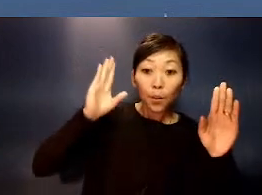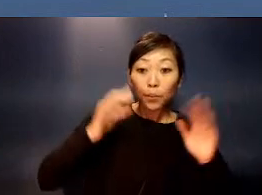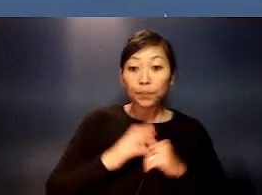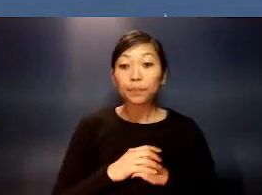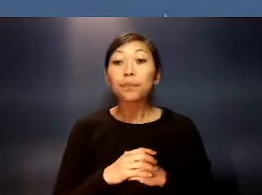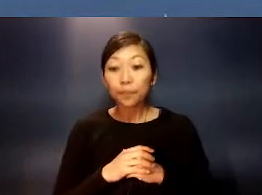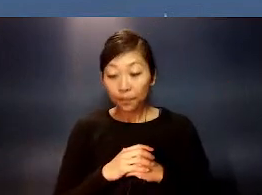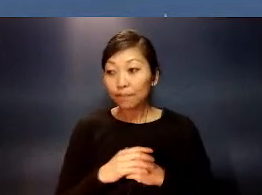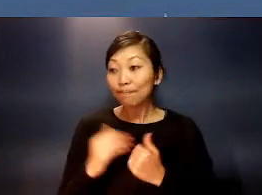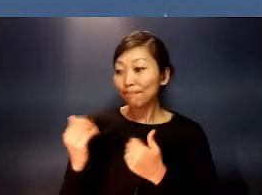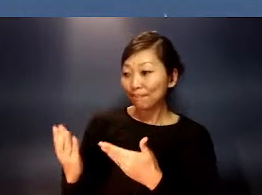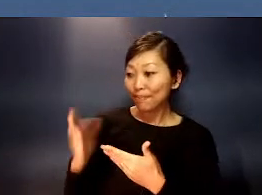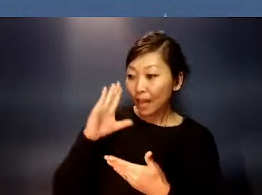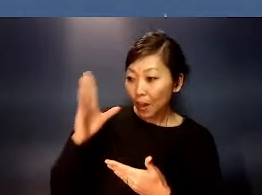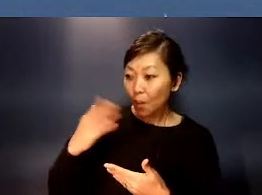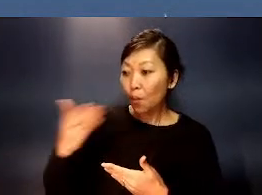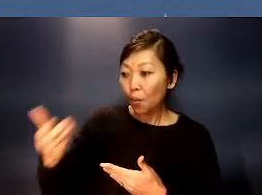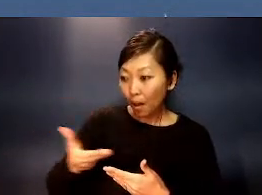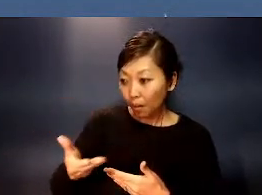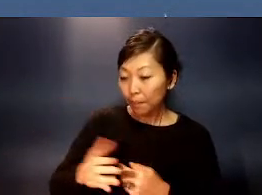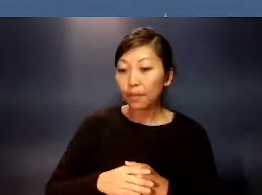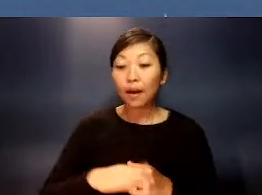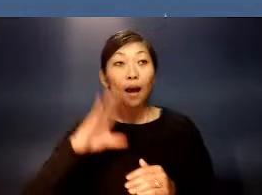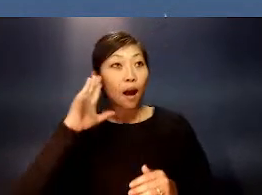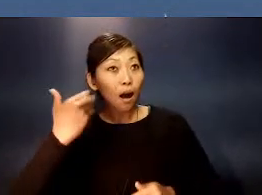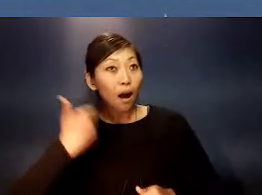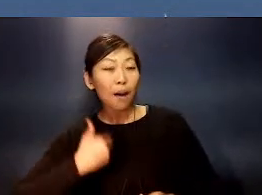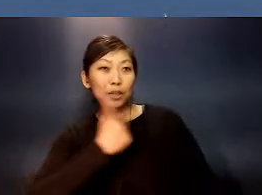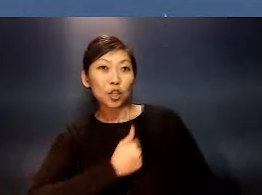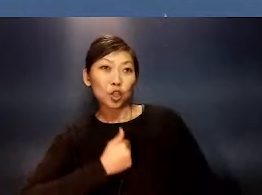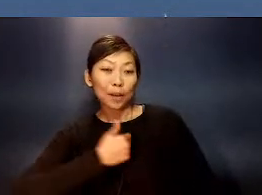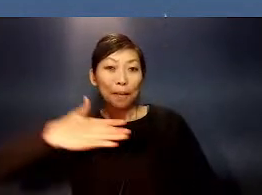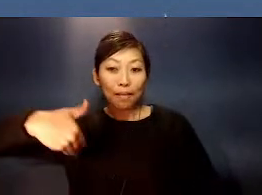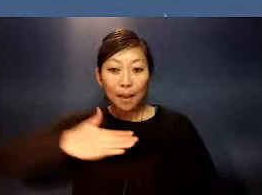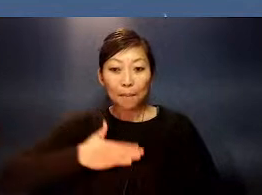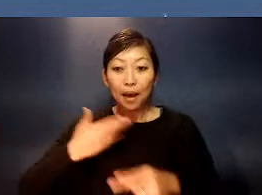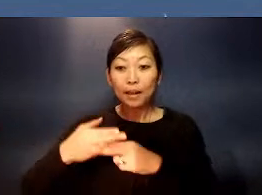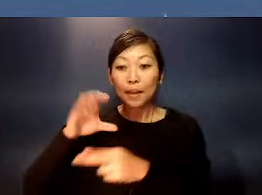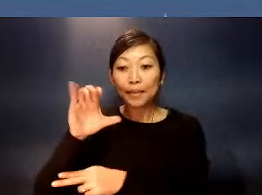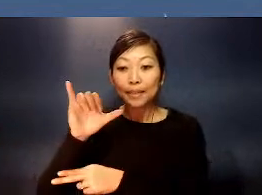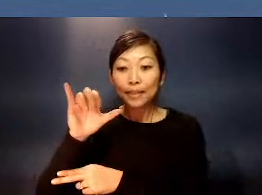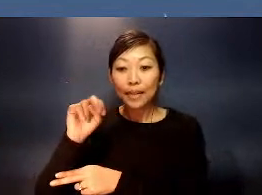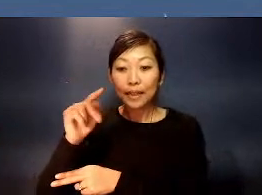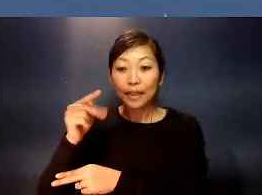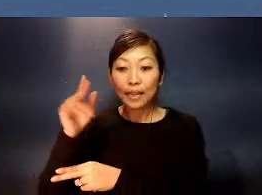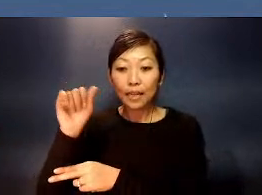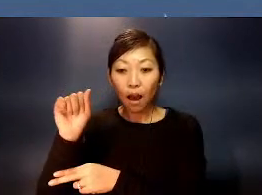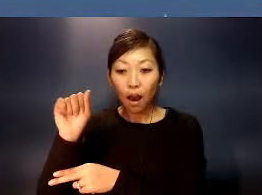≫ COUNCIL PRESIDENT BENDER: YES, WELCOME. ≫ HI. MY NAME IS CYNTHIA AND I'M GRATEFUL FOR THE COMMUNITY TO